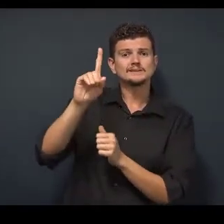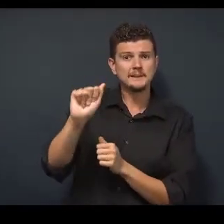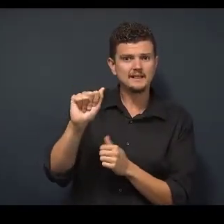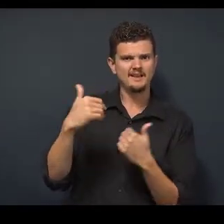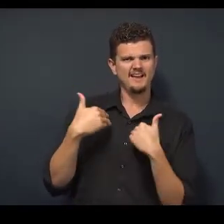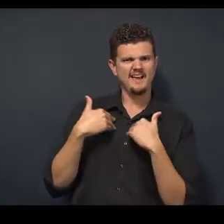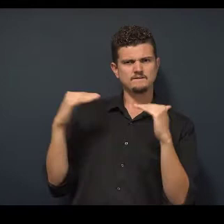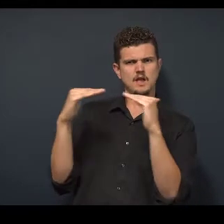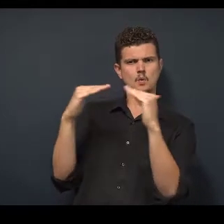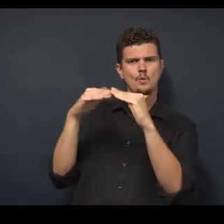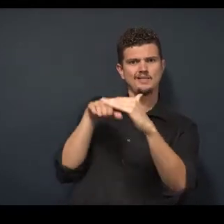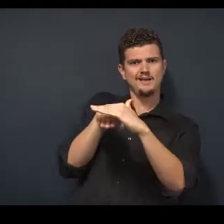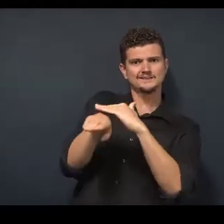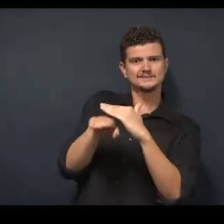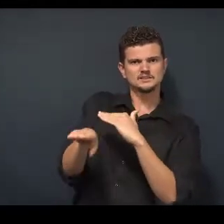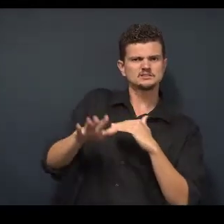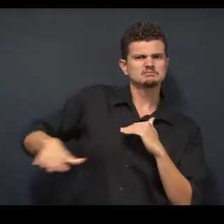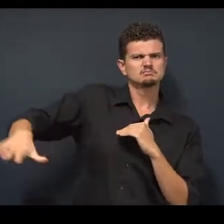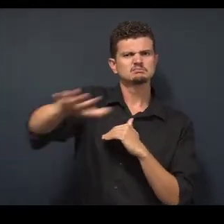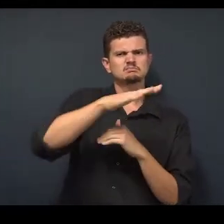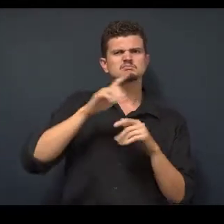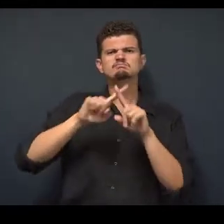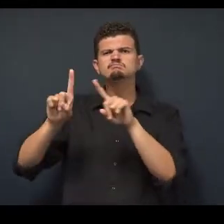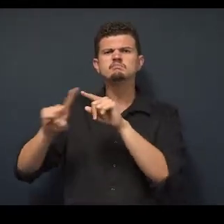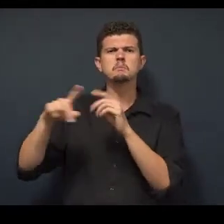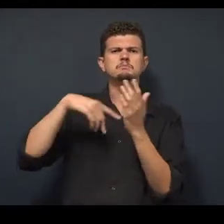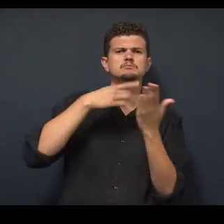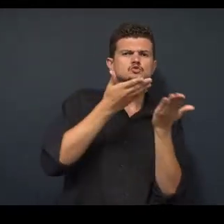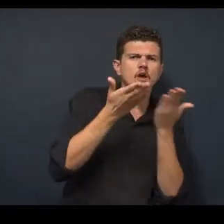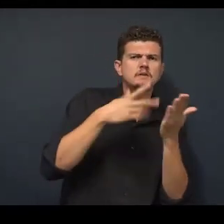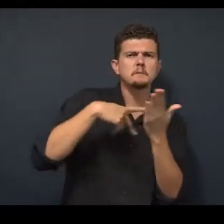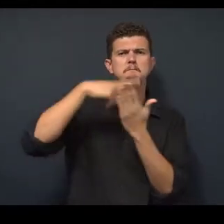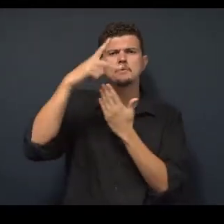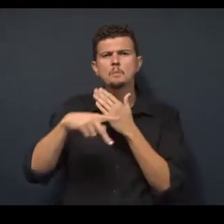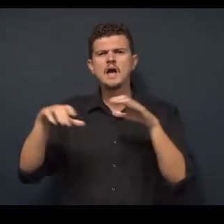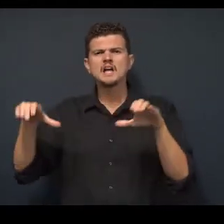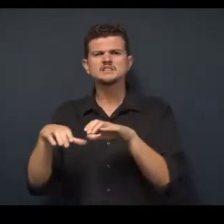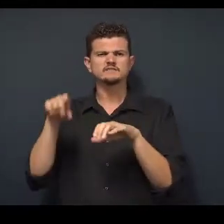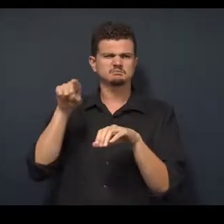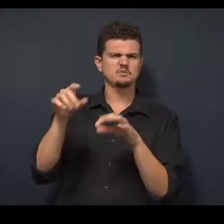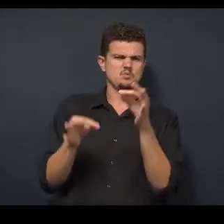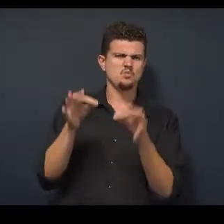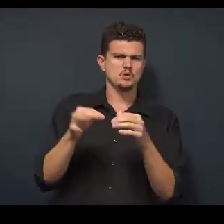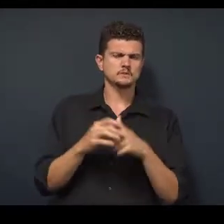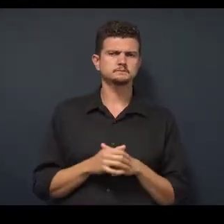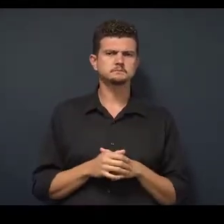have an equal opportunity to benefit from all court services, programs, and activities.